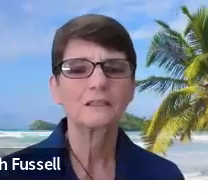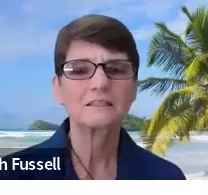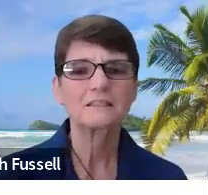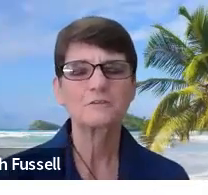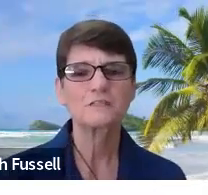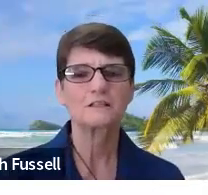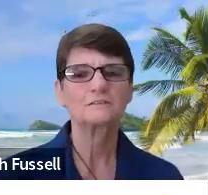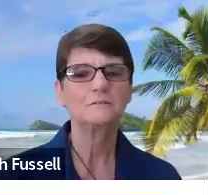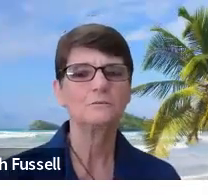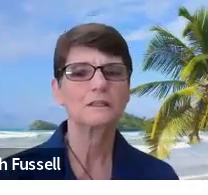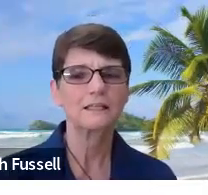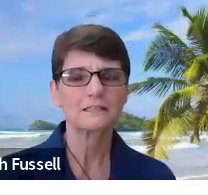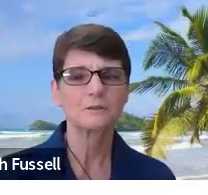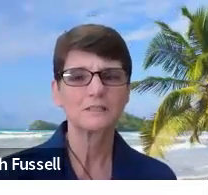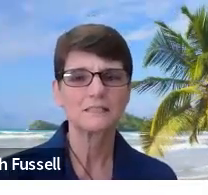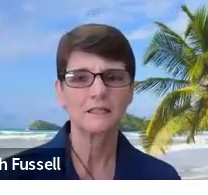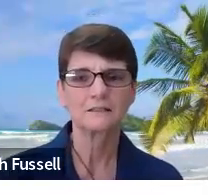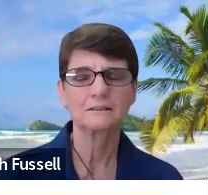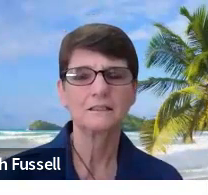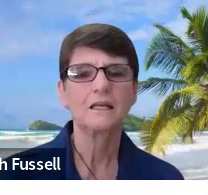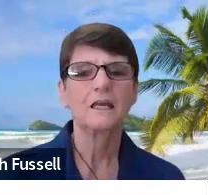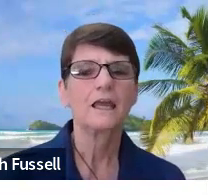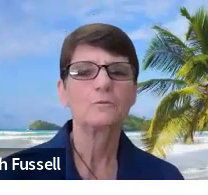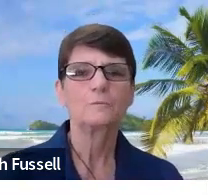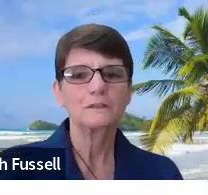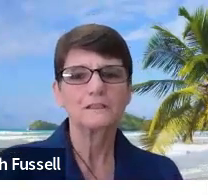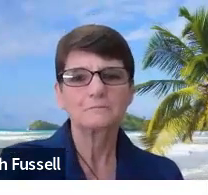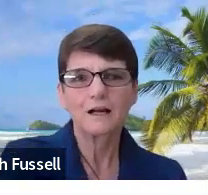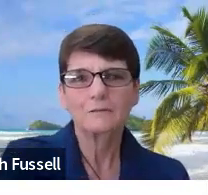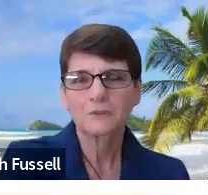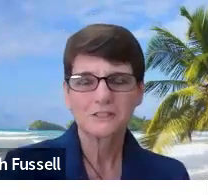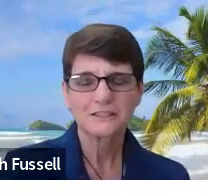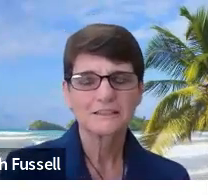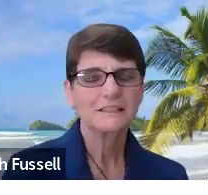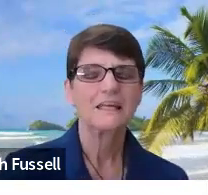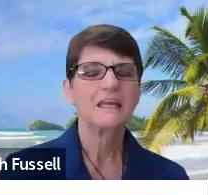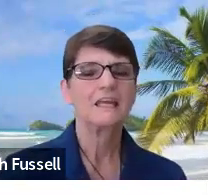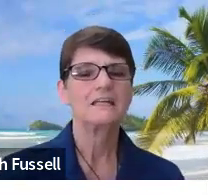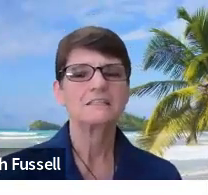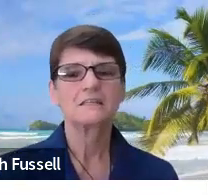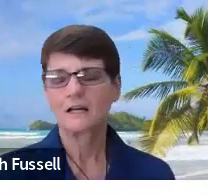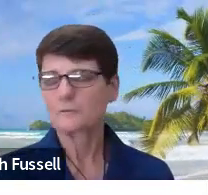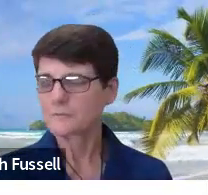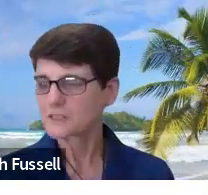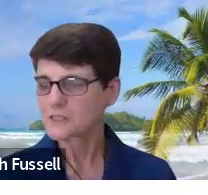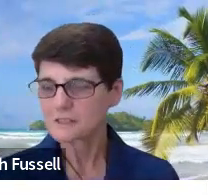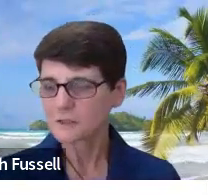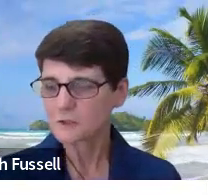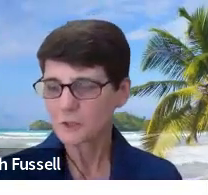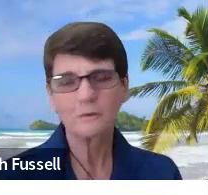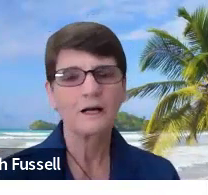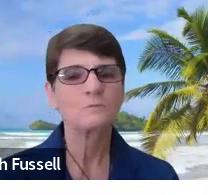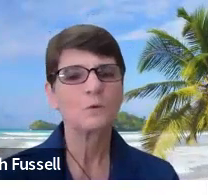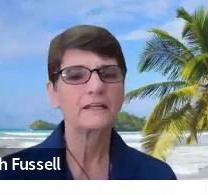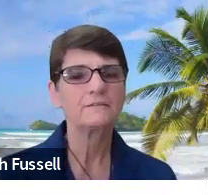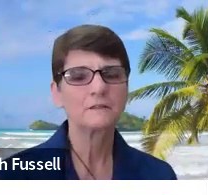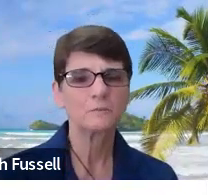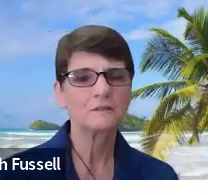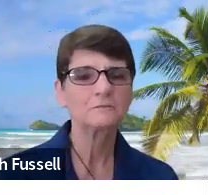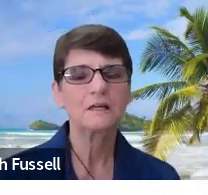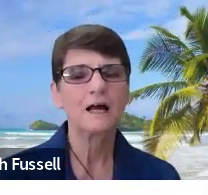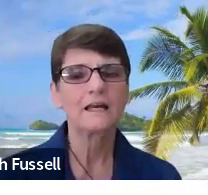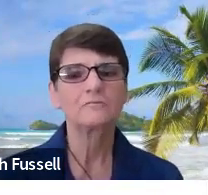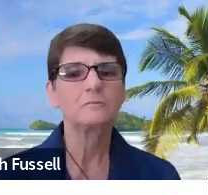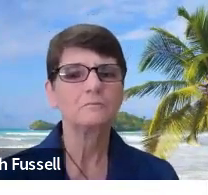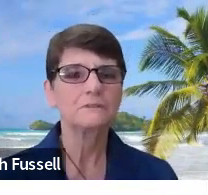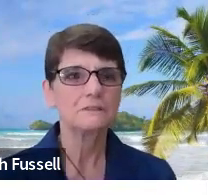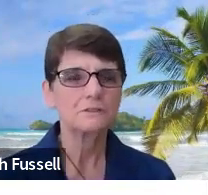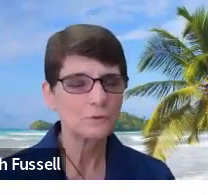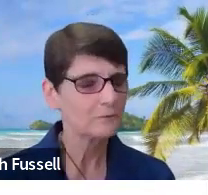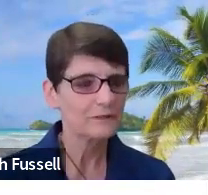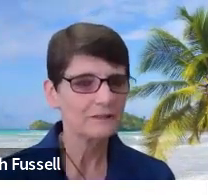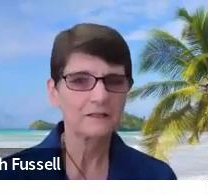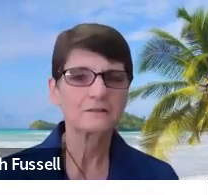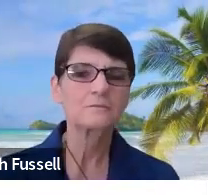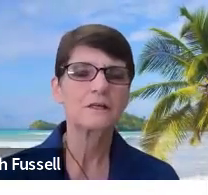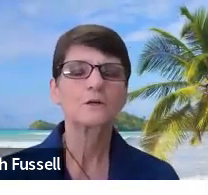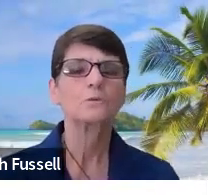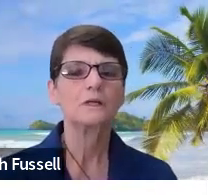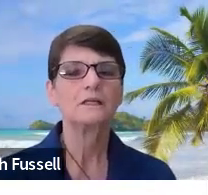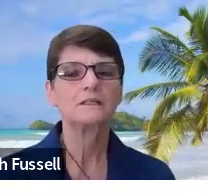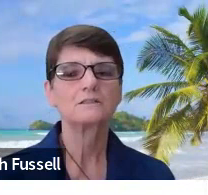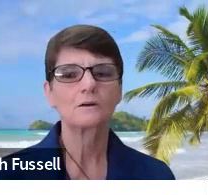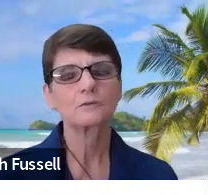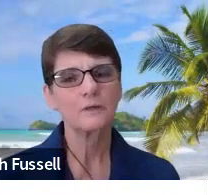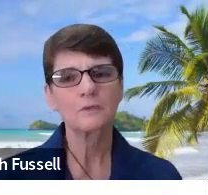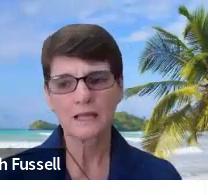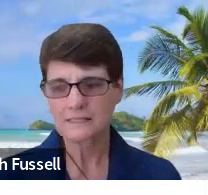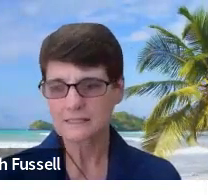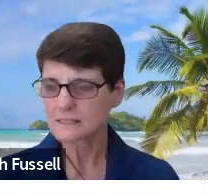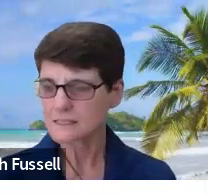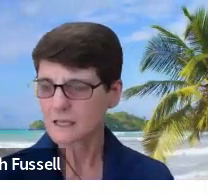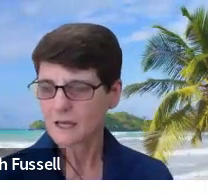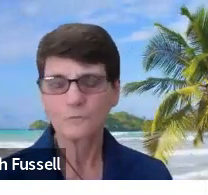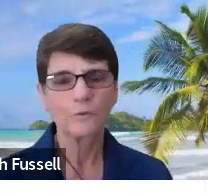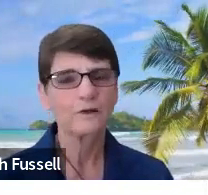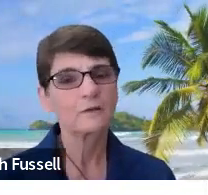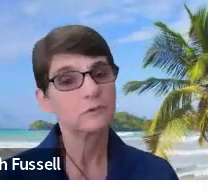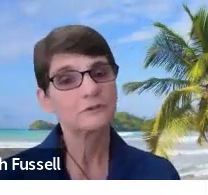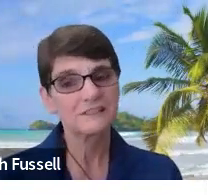Good morning, everyone. I'm Liz Fusel, the White House, project and just so you know I'm a white female I have short brown hair with dark brown glasses.